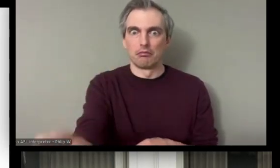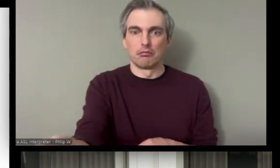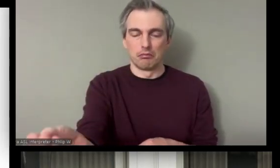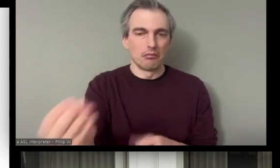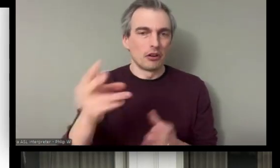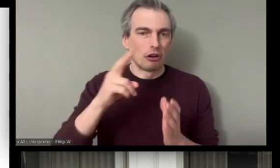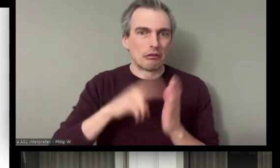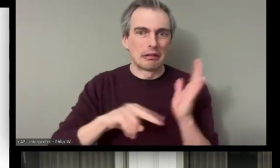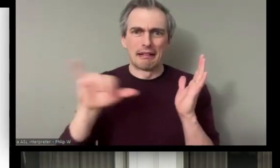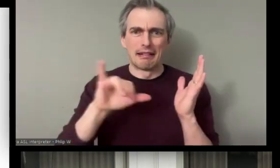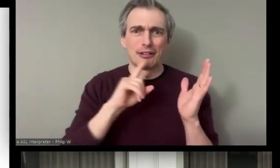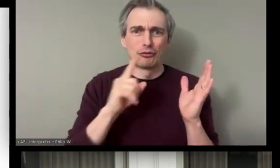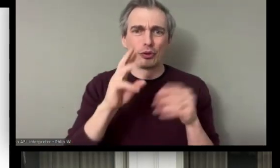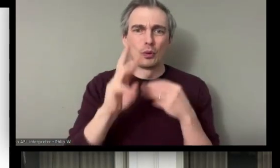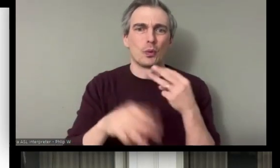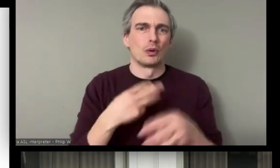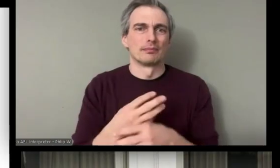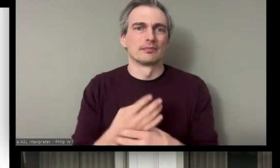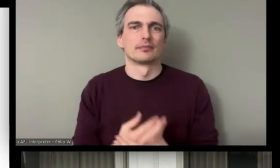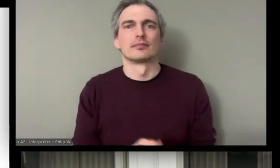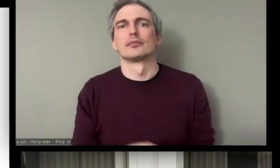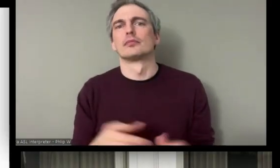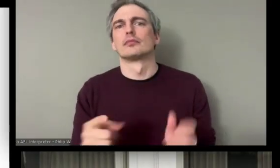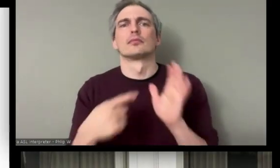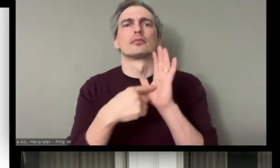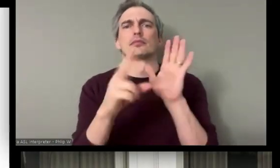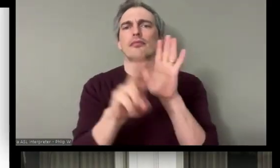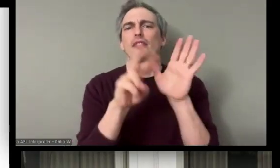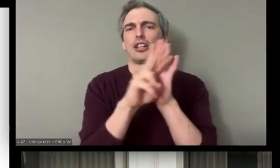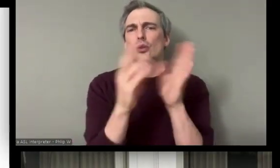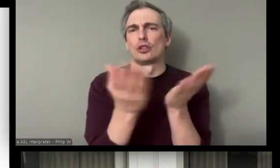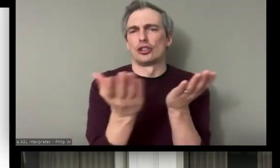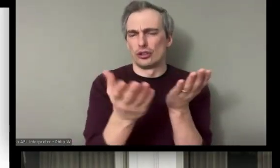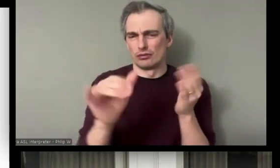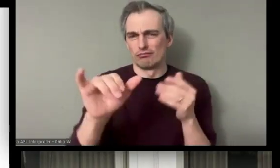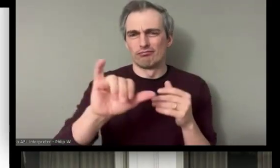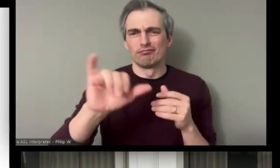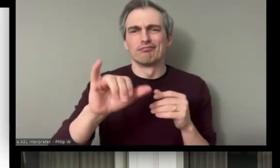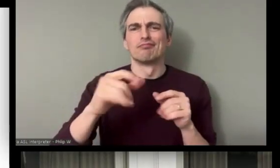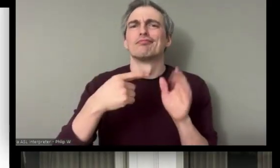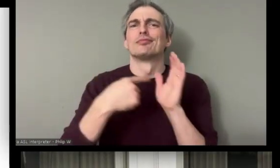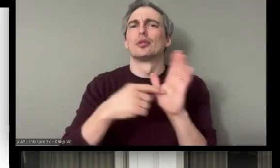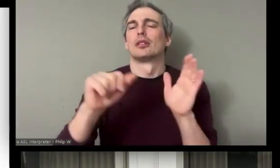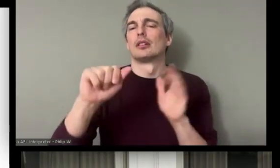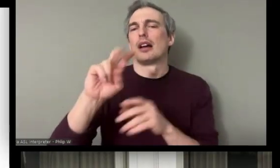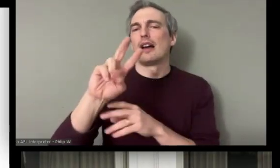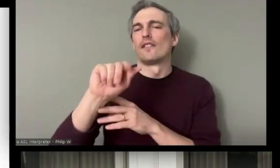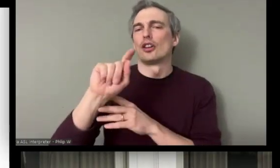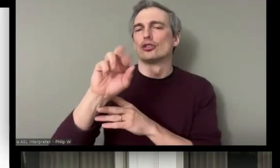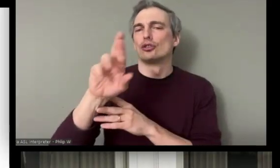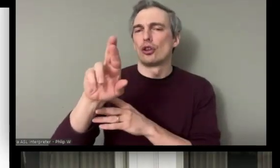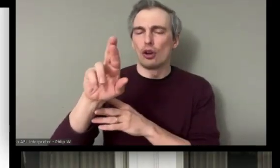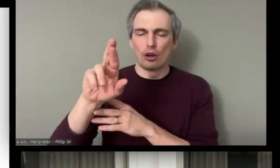And I just showed a quick video here to show -- this is an avatar demonstration of the menu interface for the Quest.